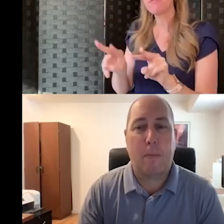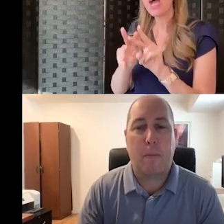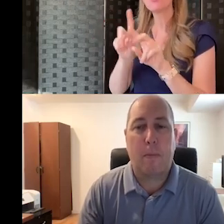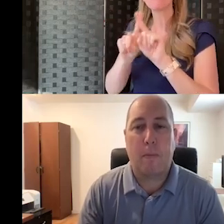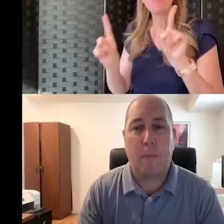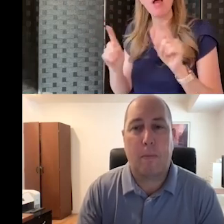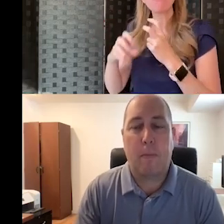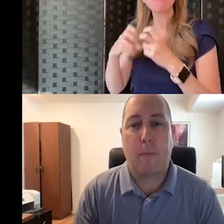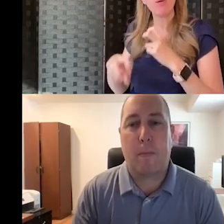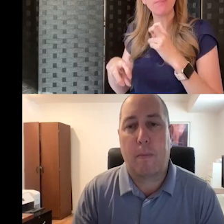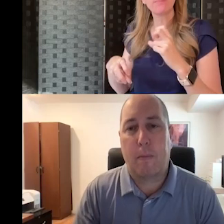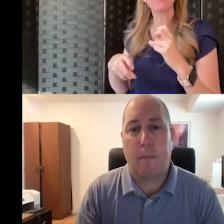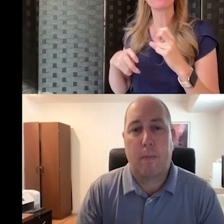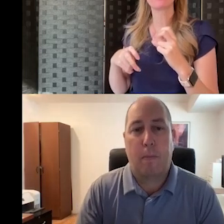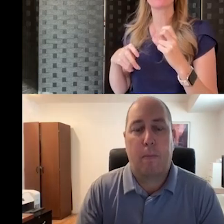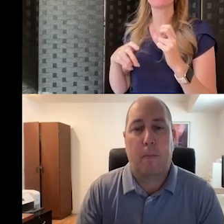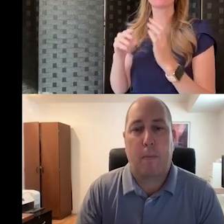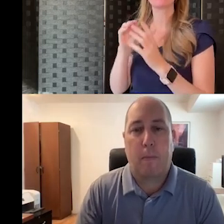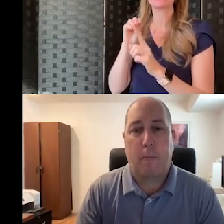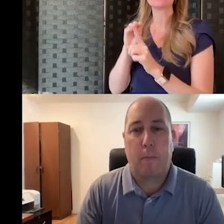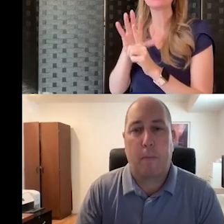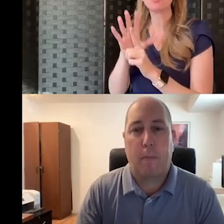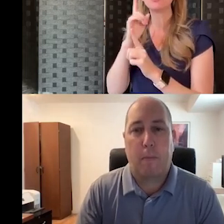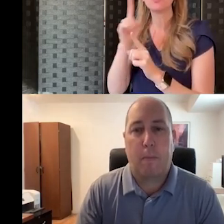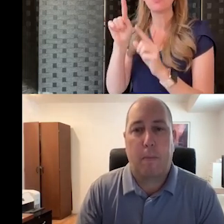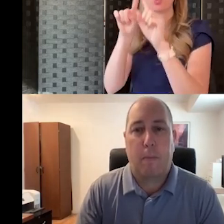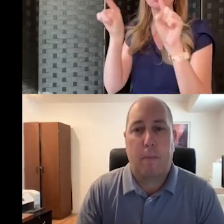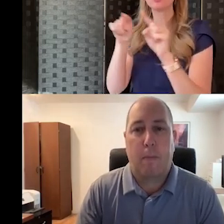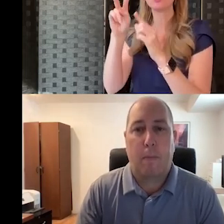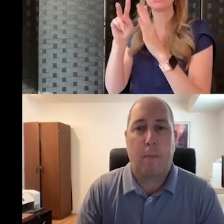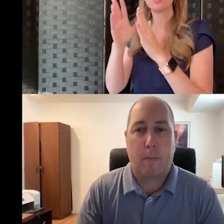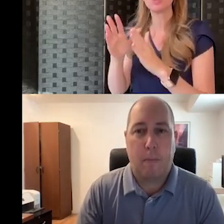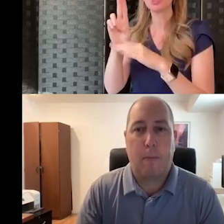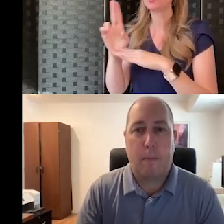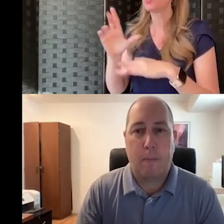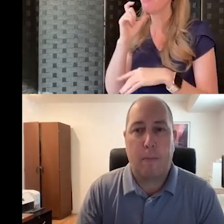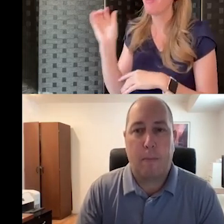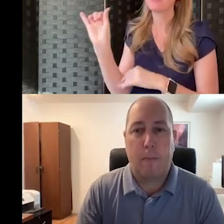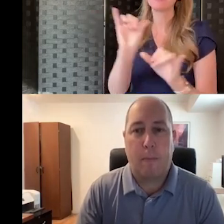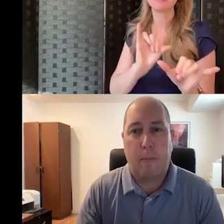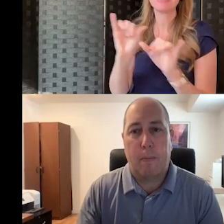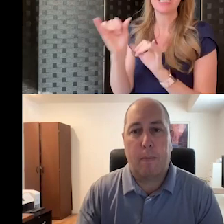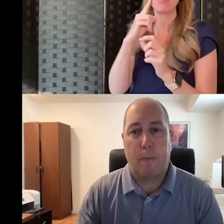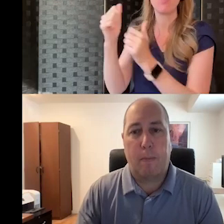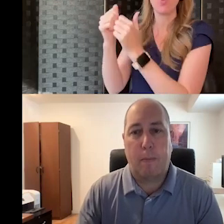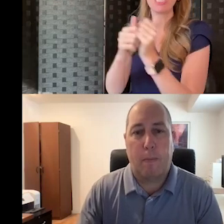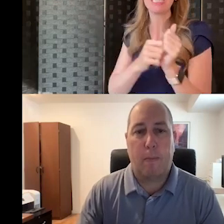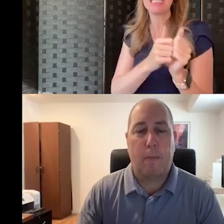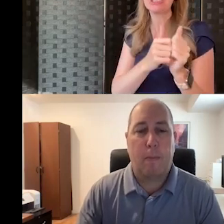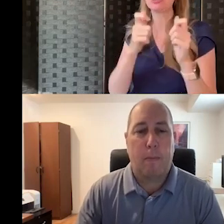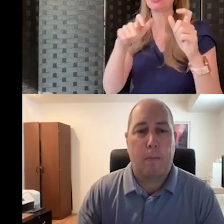with it, though, is the exposure to screen reader users is not the same across screen readers.